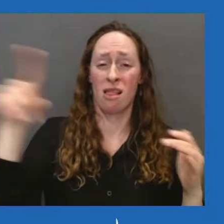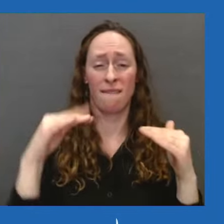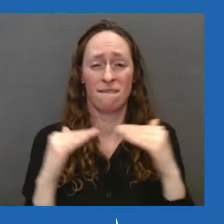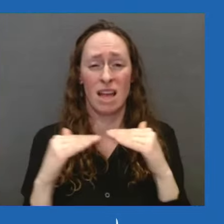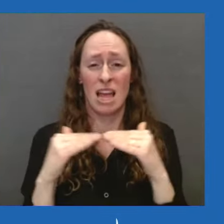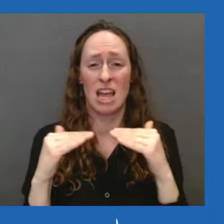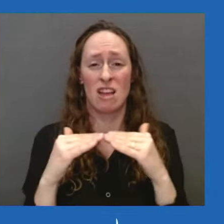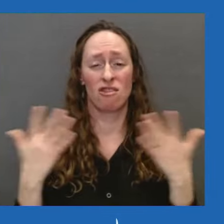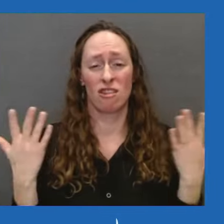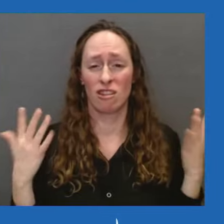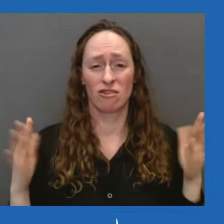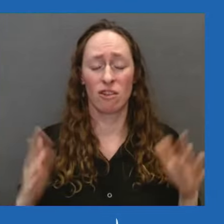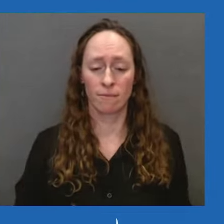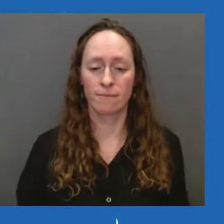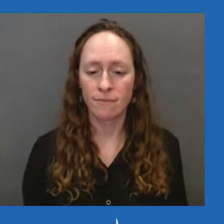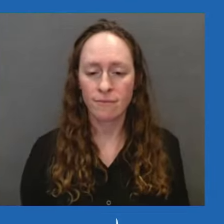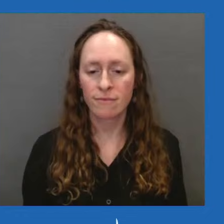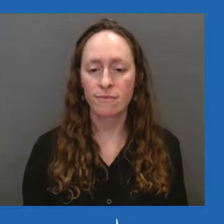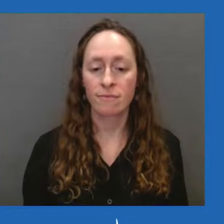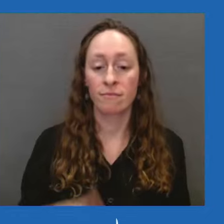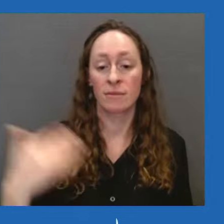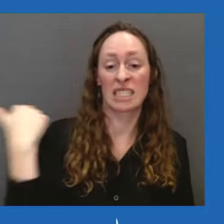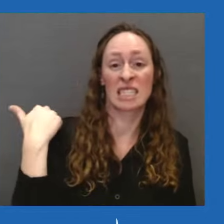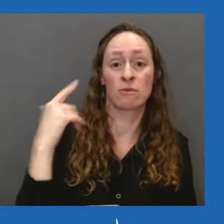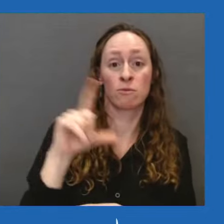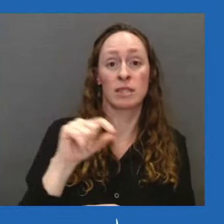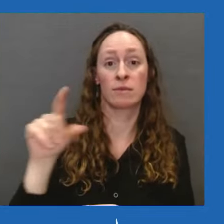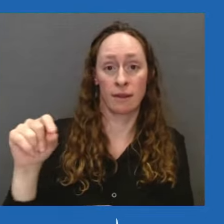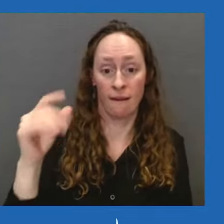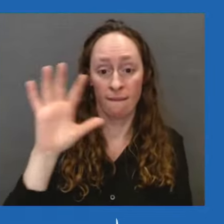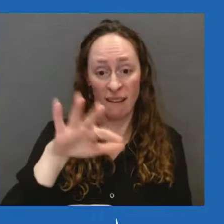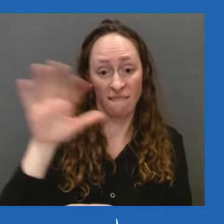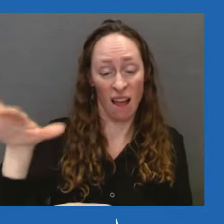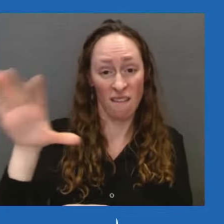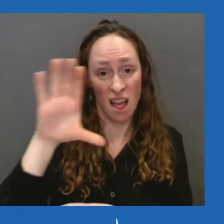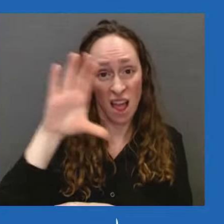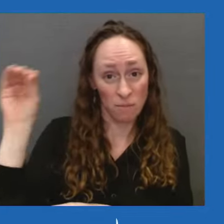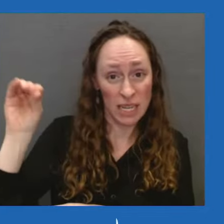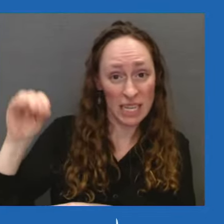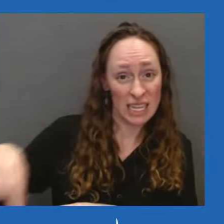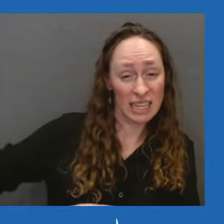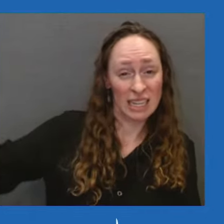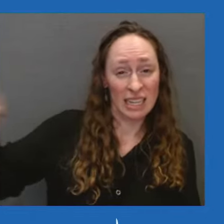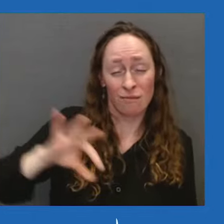made $40 billion in profits. That's good. Do you know what they paid in federal taxes?